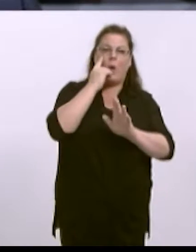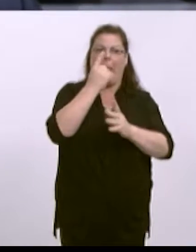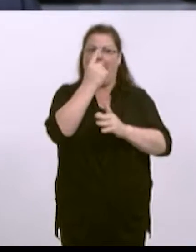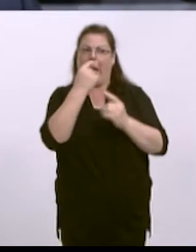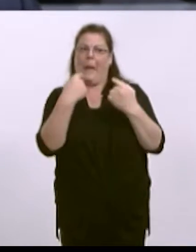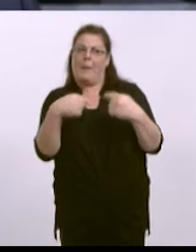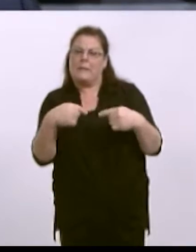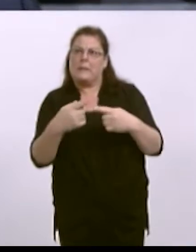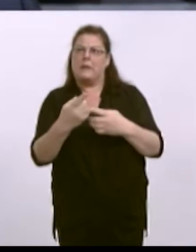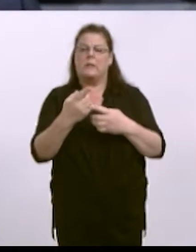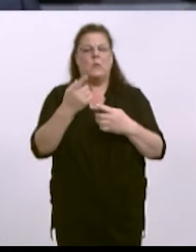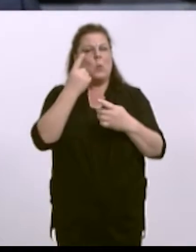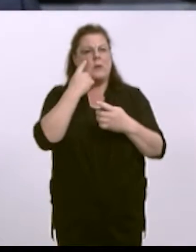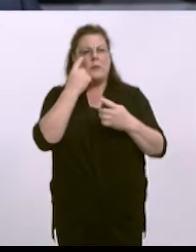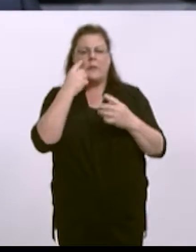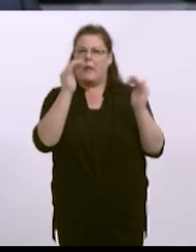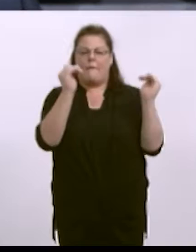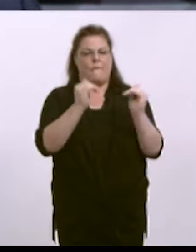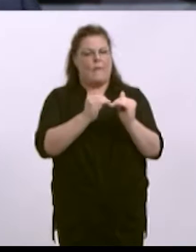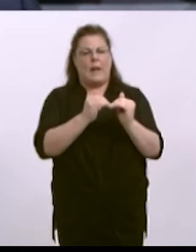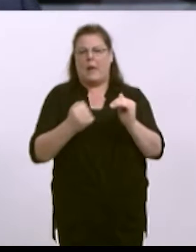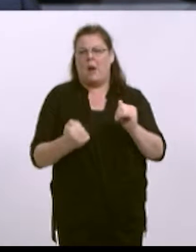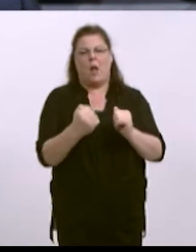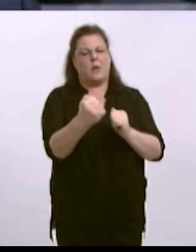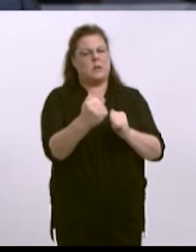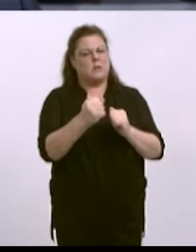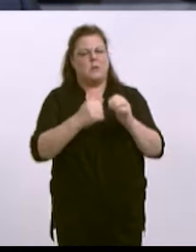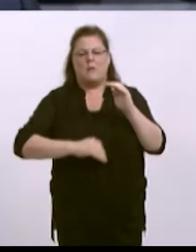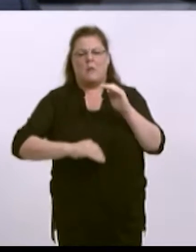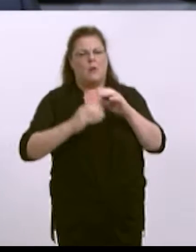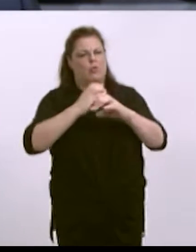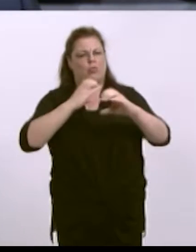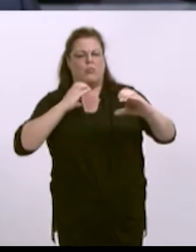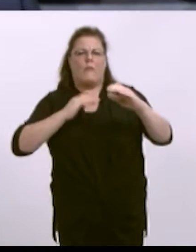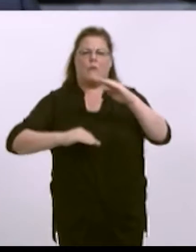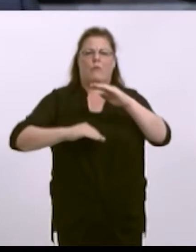with capacity on the Valleys lines. As you will be aware, every day commuters face issues